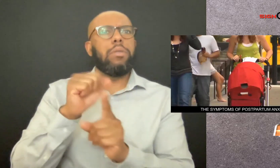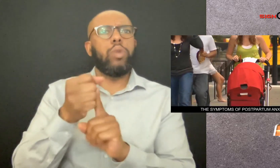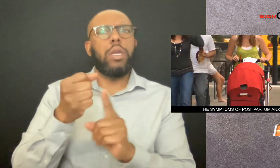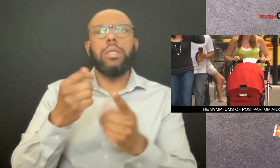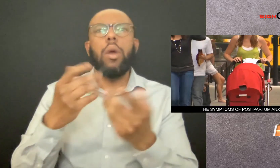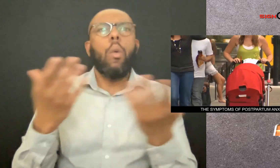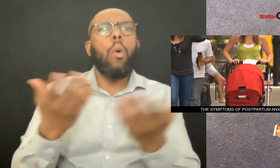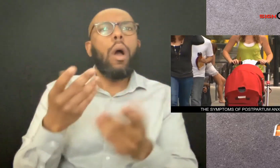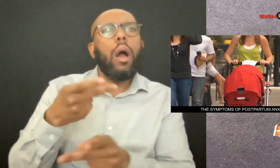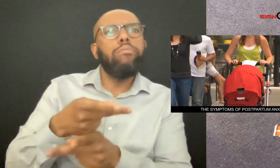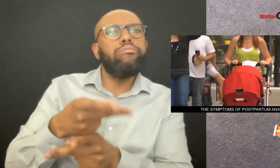And the ways to treat it.